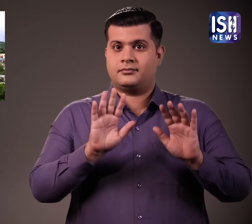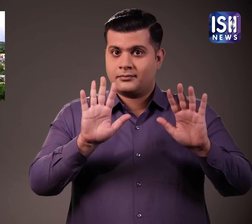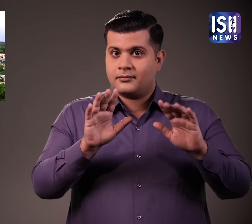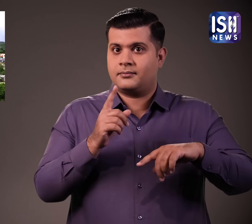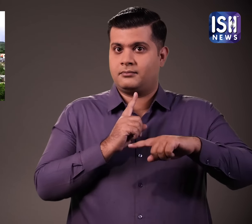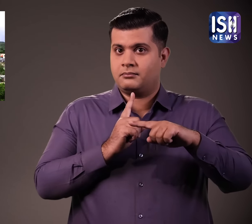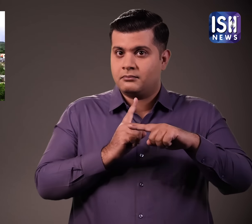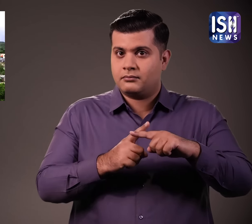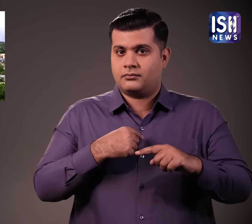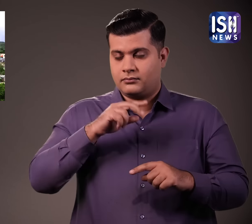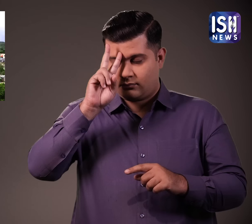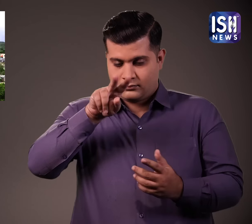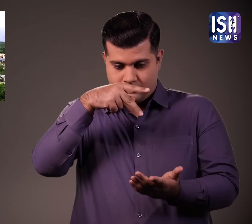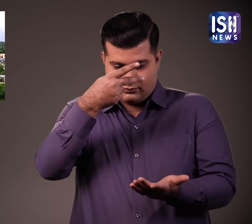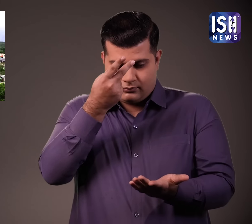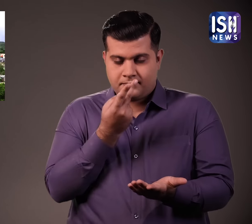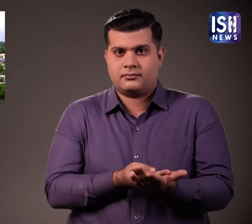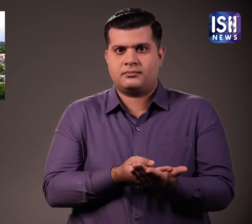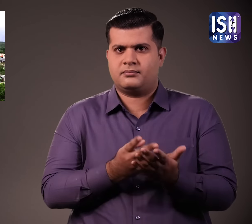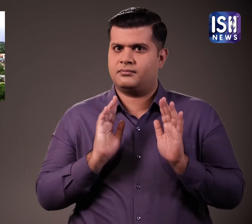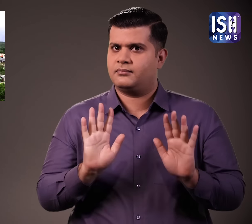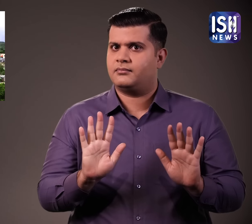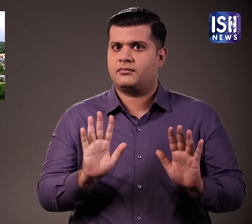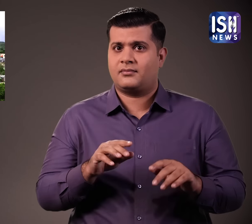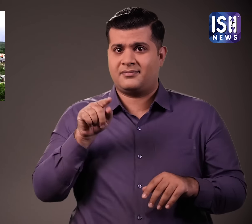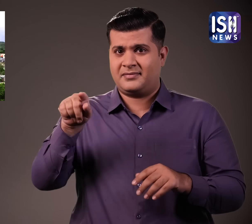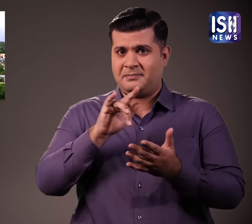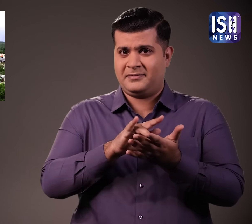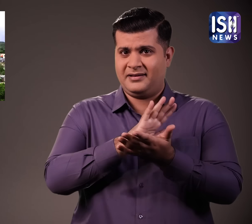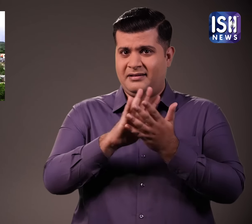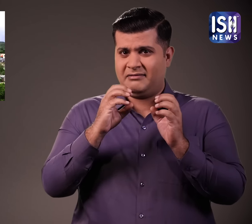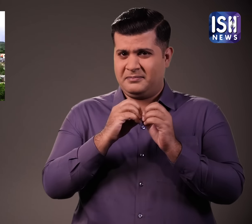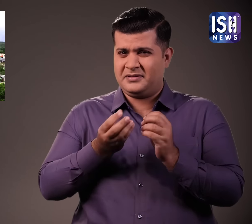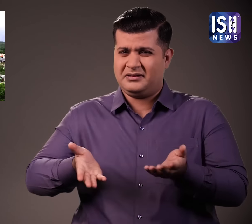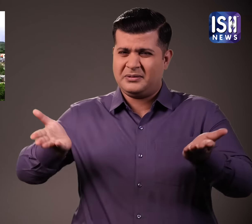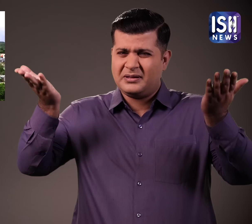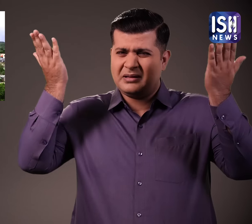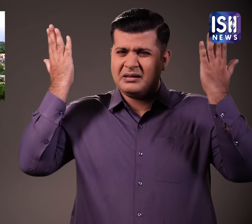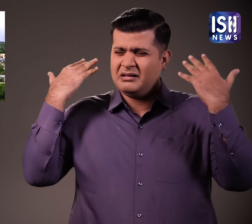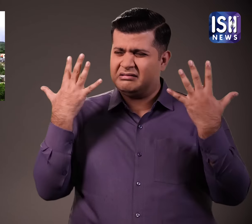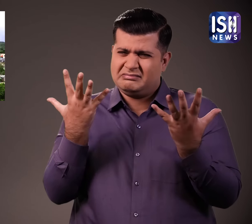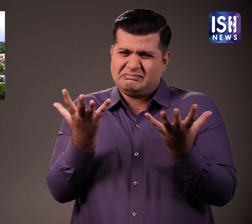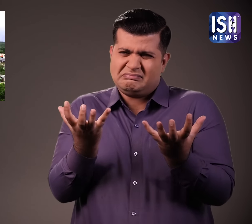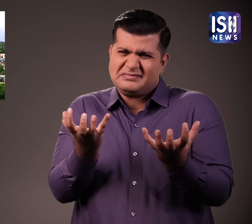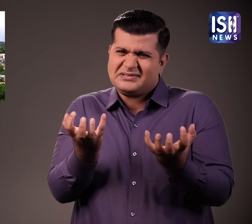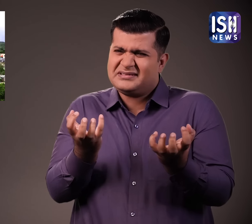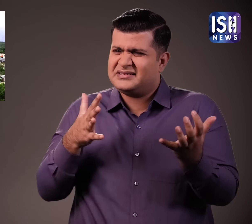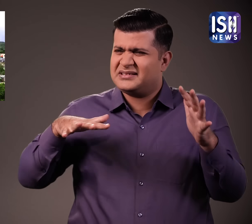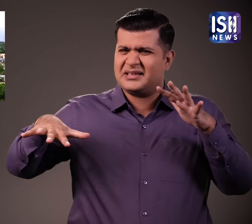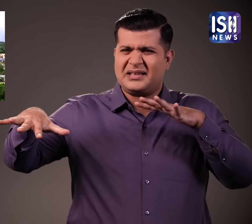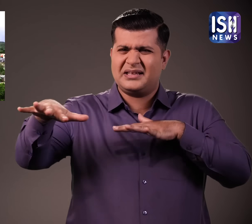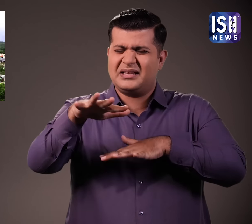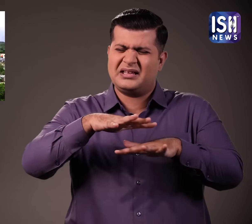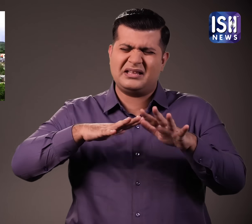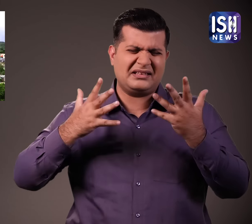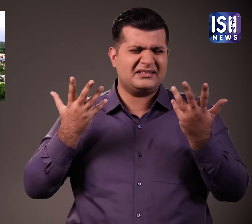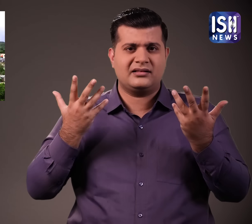Here is something even more amazing! Hiware Bazaar was a totally a drought prone land.